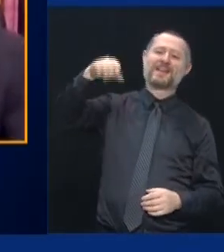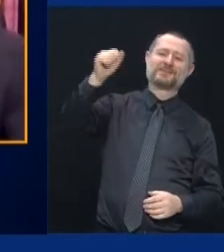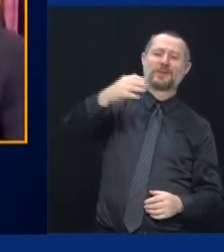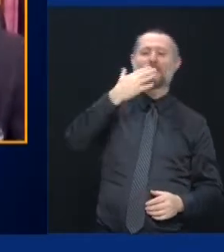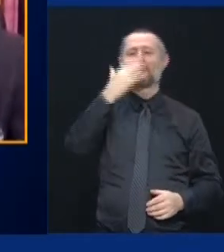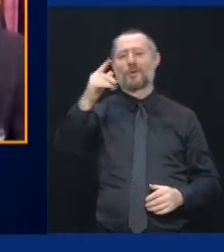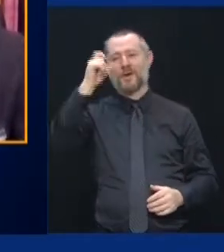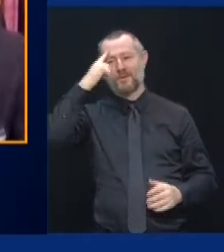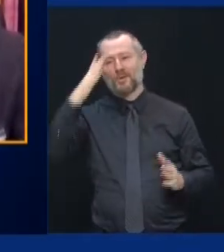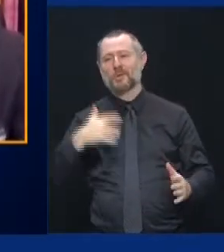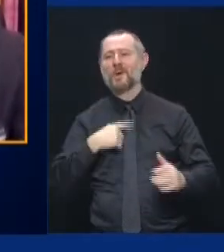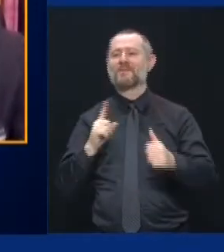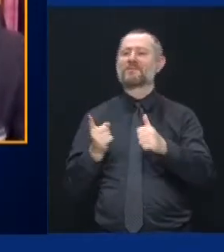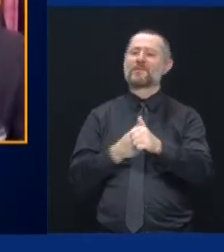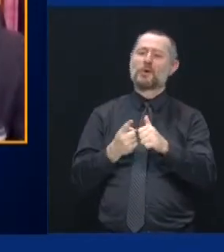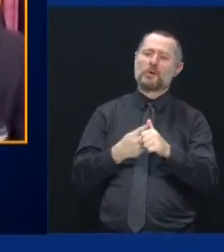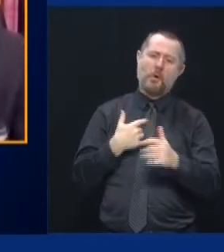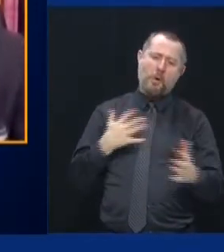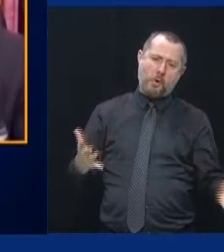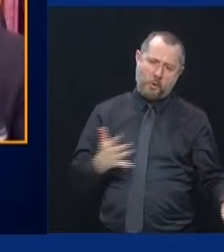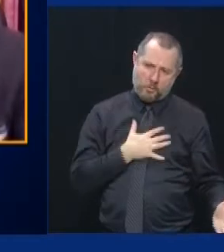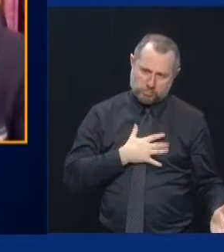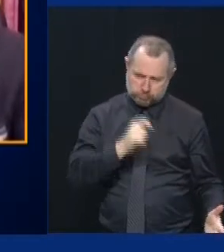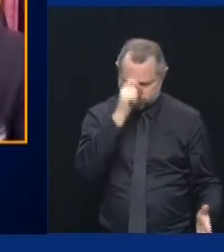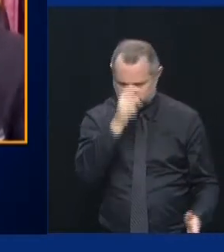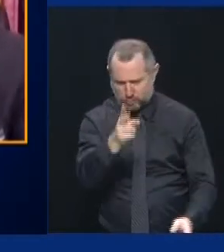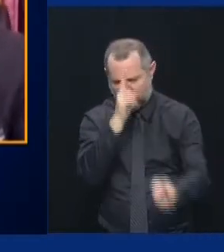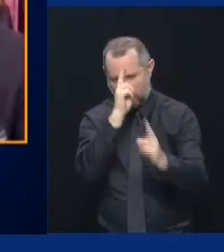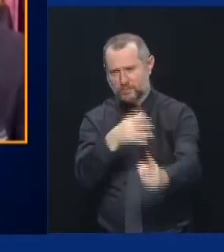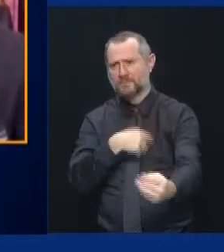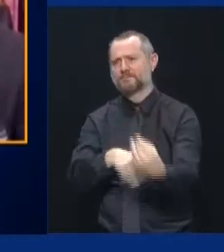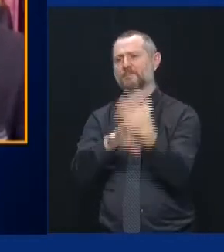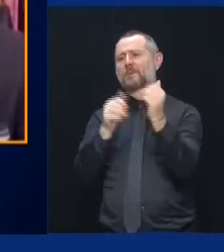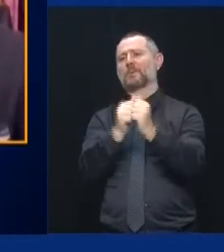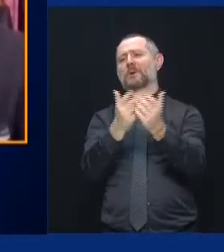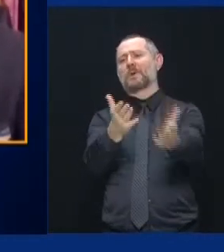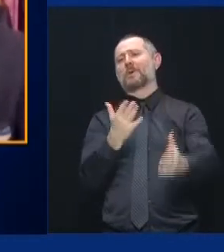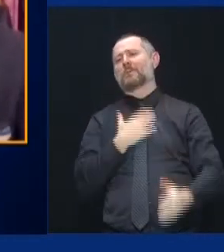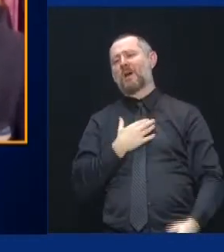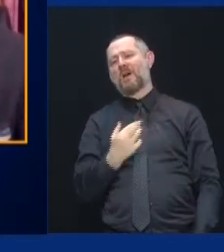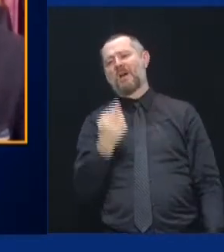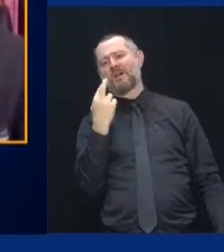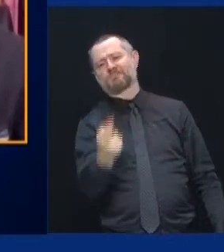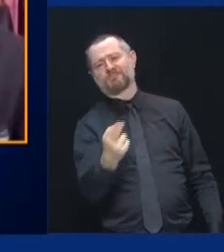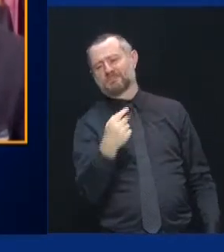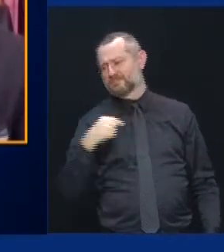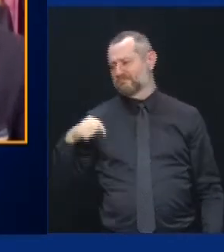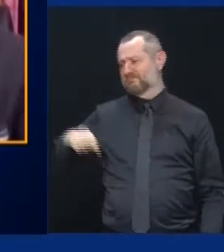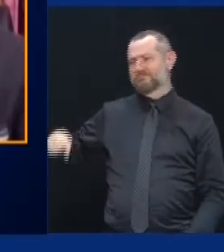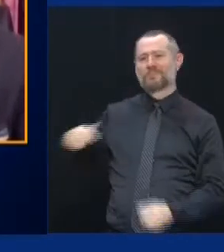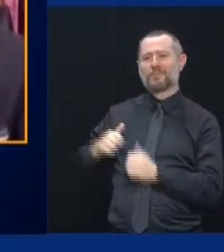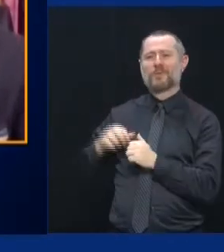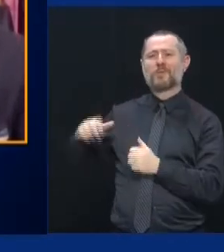SHARPTON. ARE YOU WITH US TODAY? YES. THANK YOU, GOVERNOR.